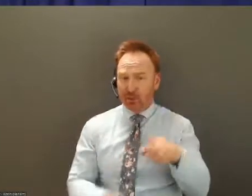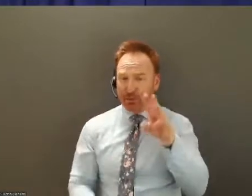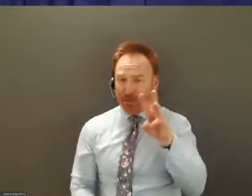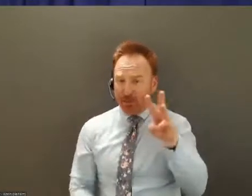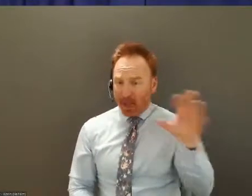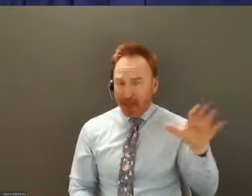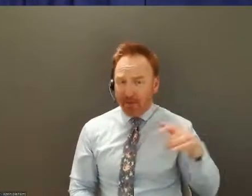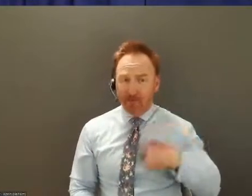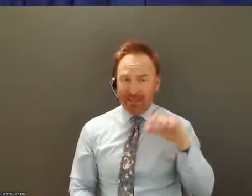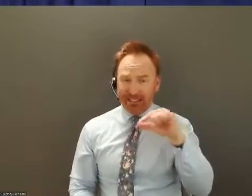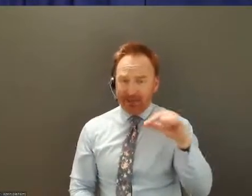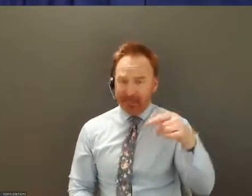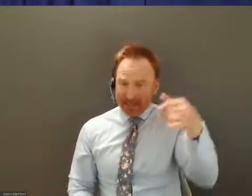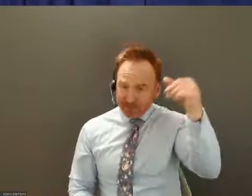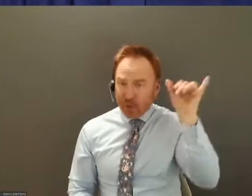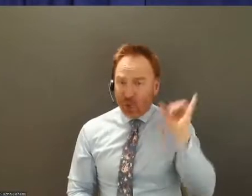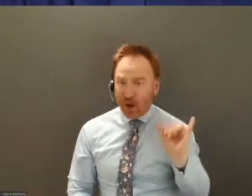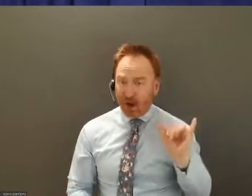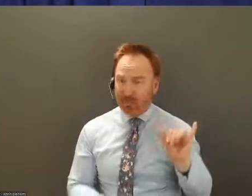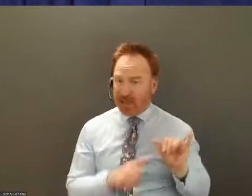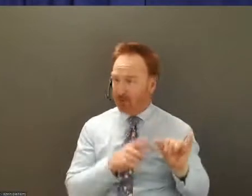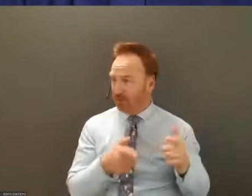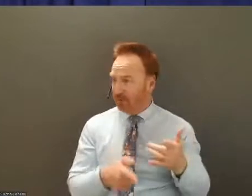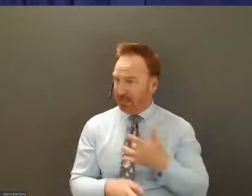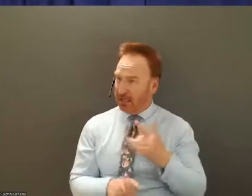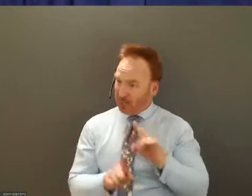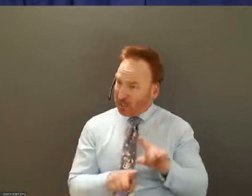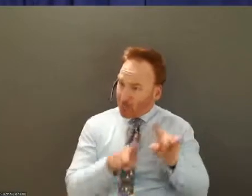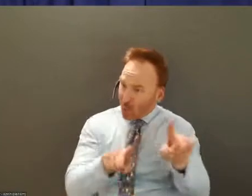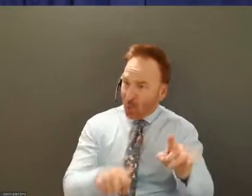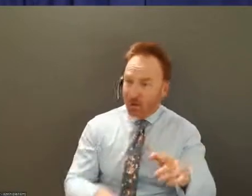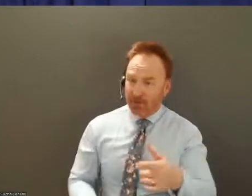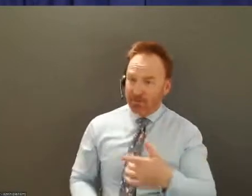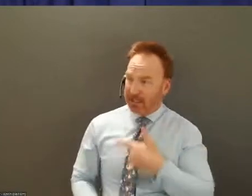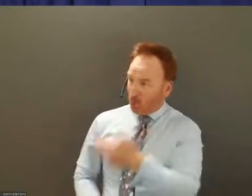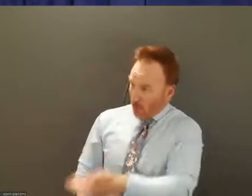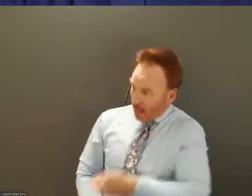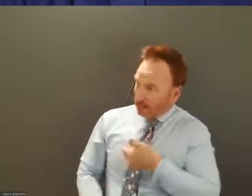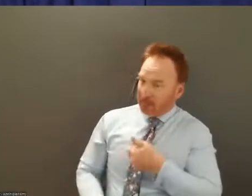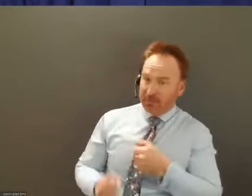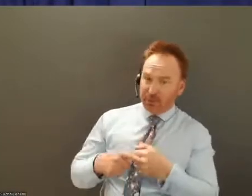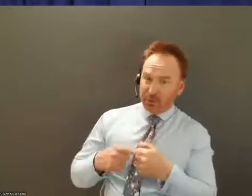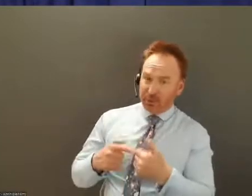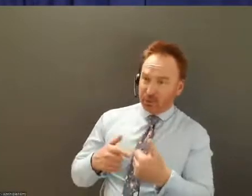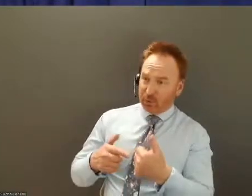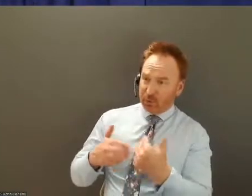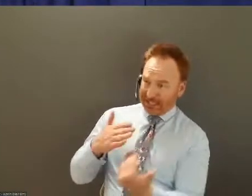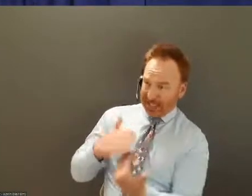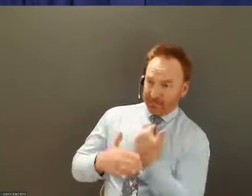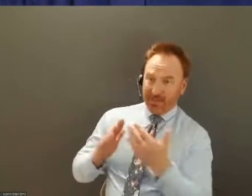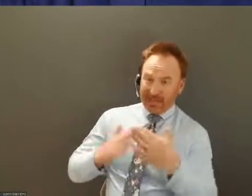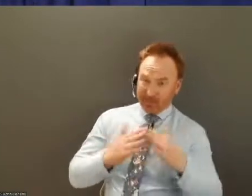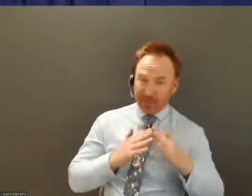And that is why striking the right balance based on the best